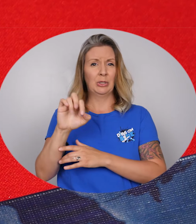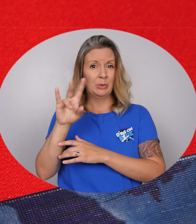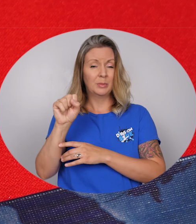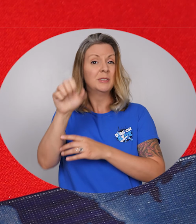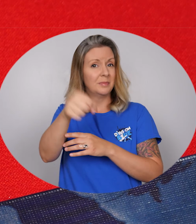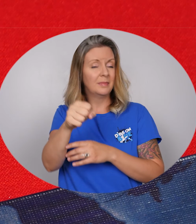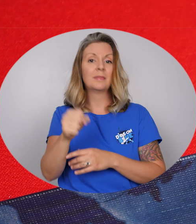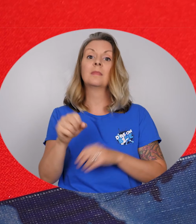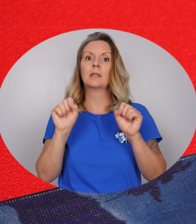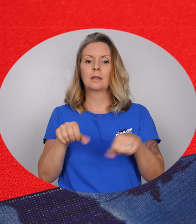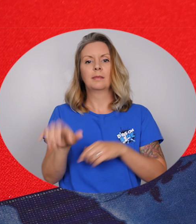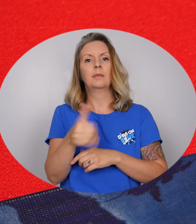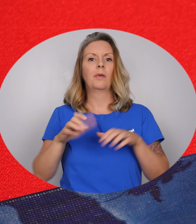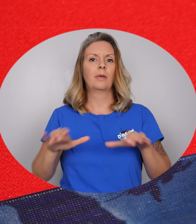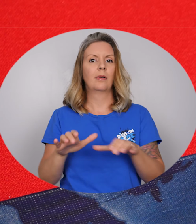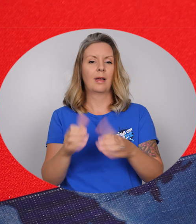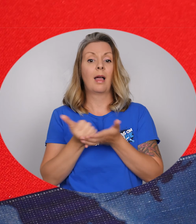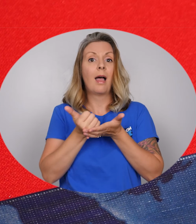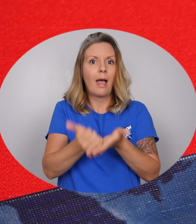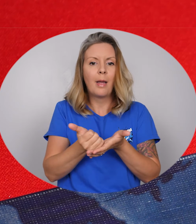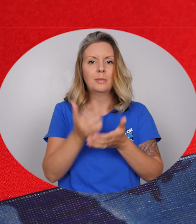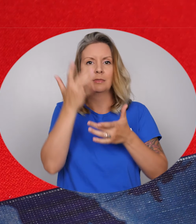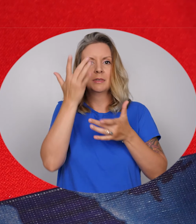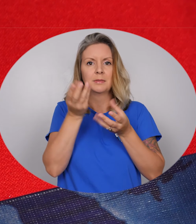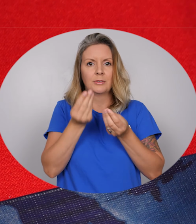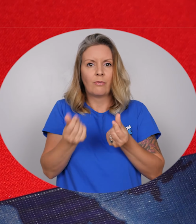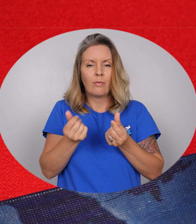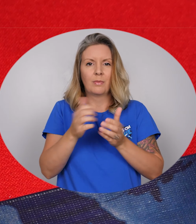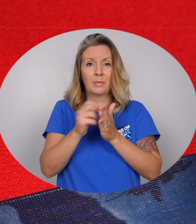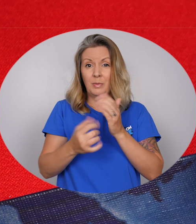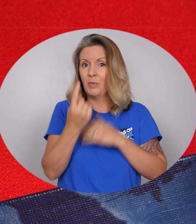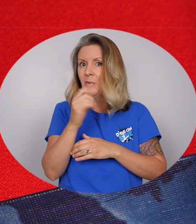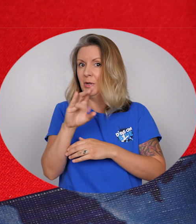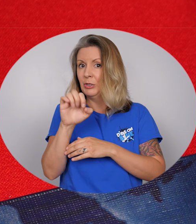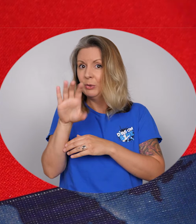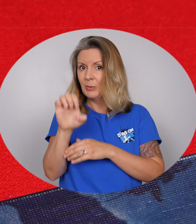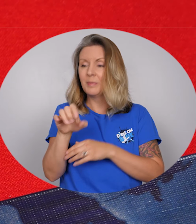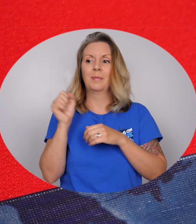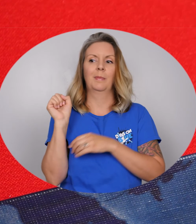you can take the Treat Disease action to remove 1 disease cube of your choice, returning it